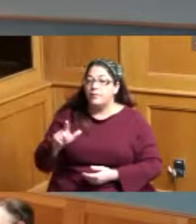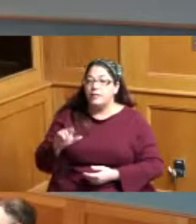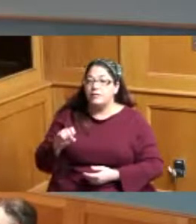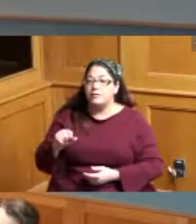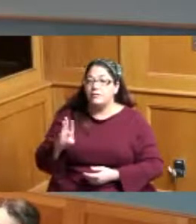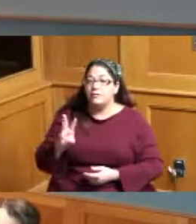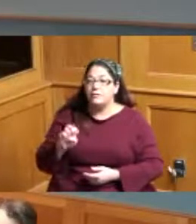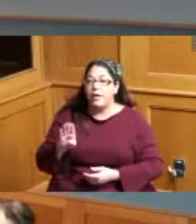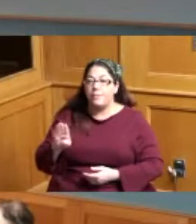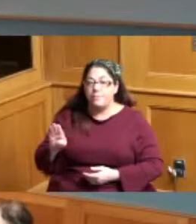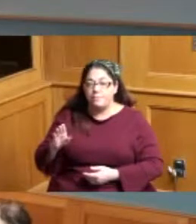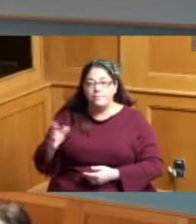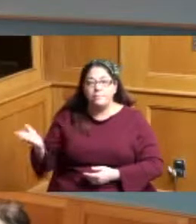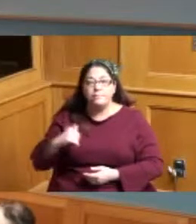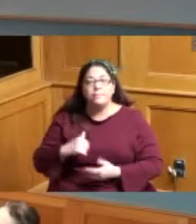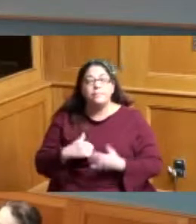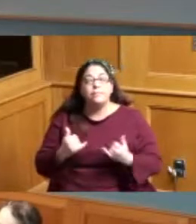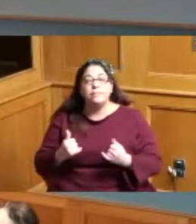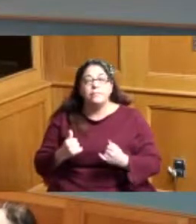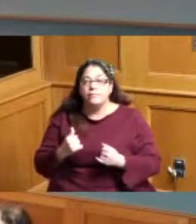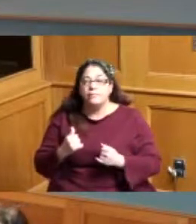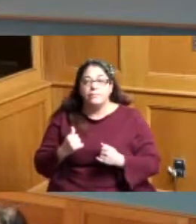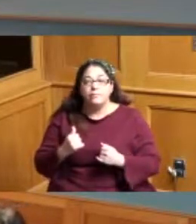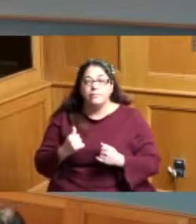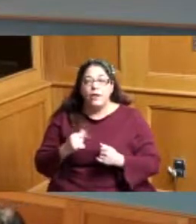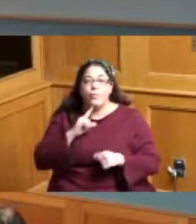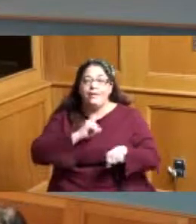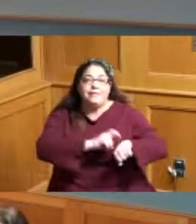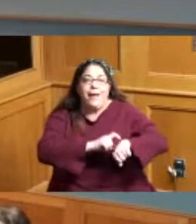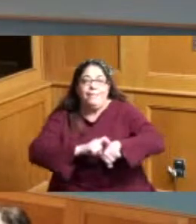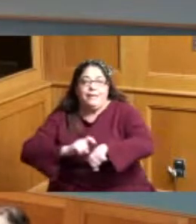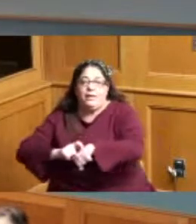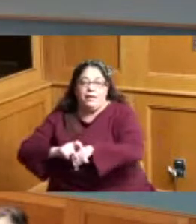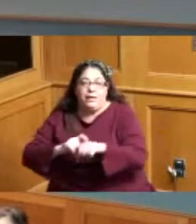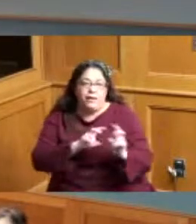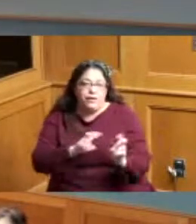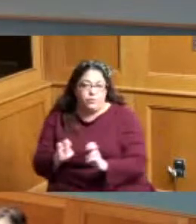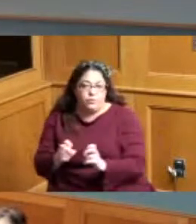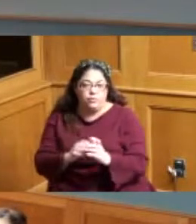thank you yes these are strictly a timing issue the tax levy committee has scheduled their